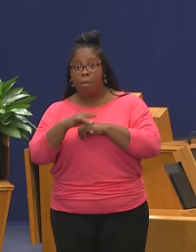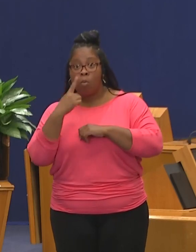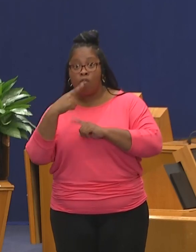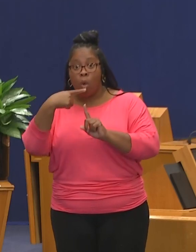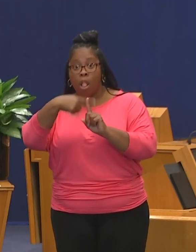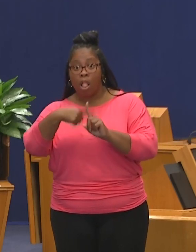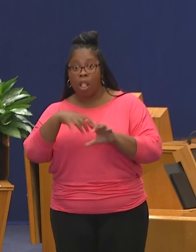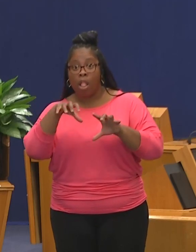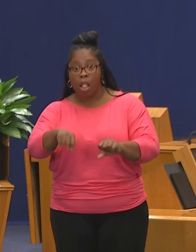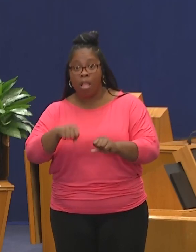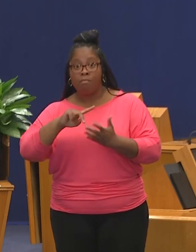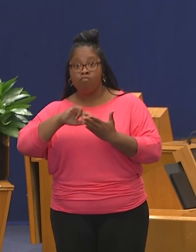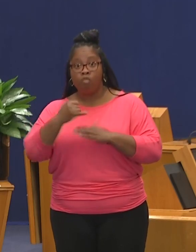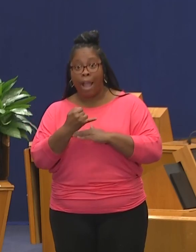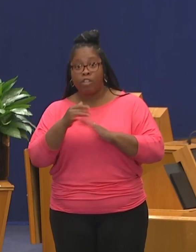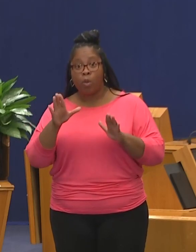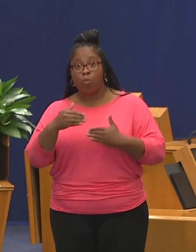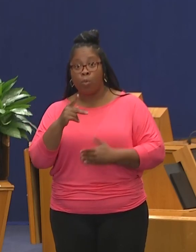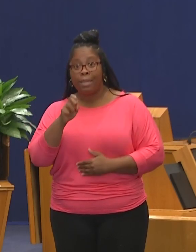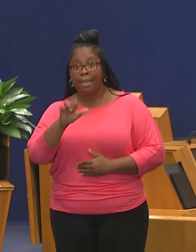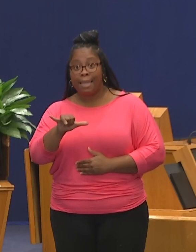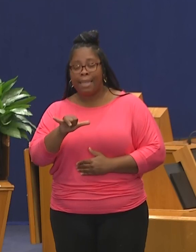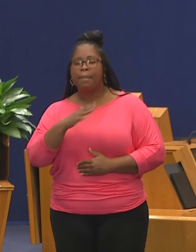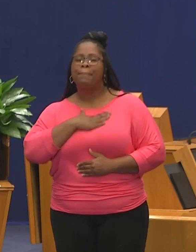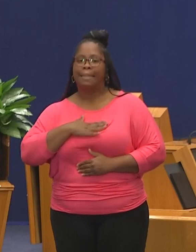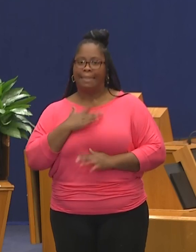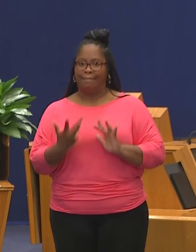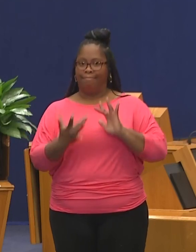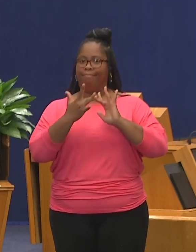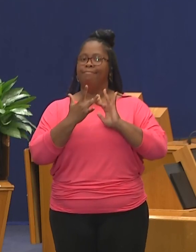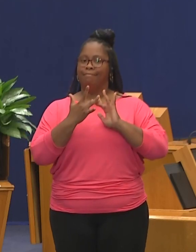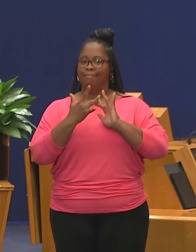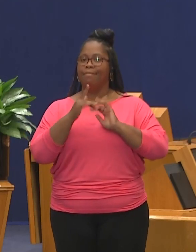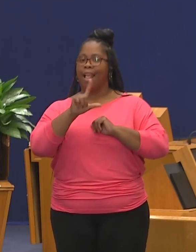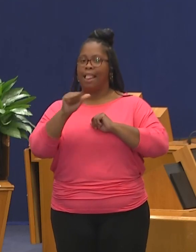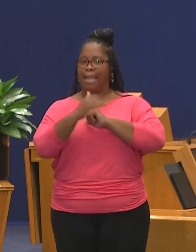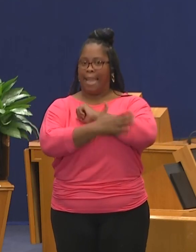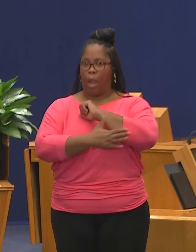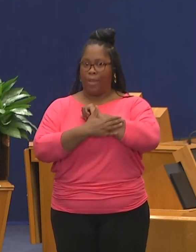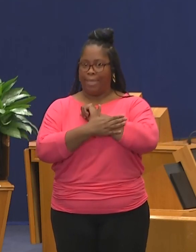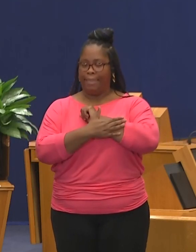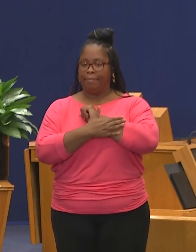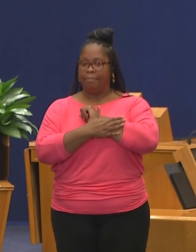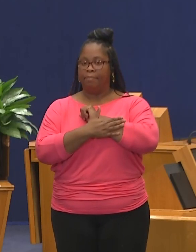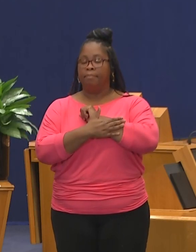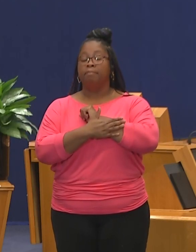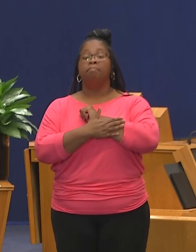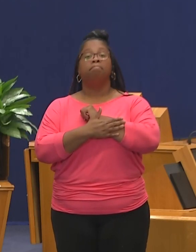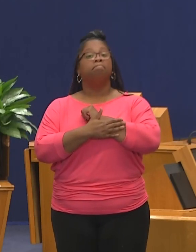THAT COULD BE LEASED FOR PROJECT ROM KEY, PLEASE REACH OUT AND CONTACT THE COUNTY OF LOS